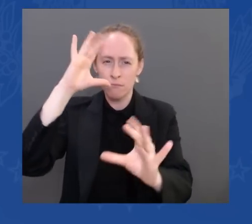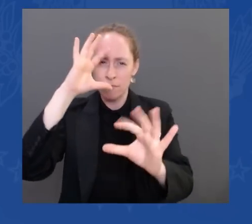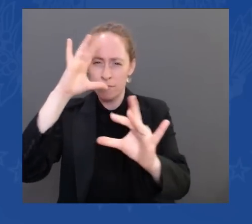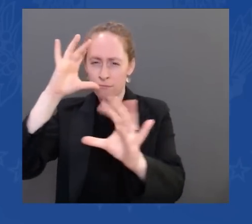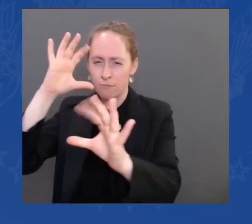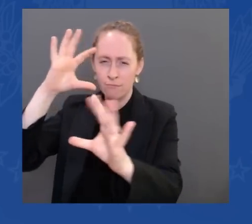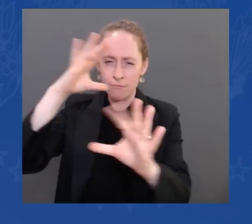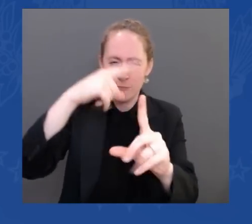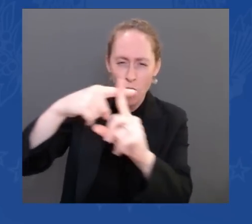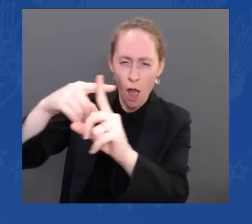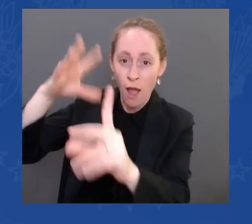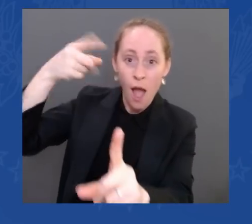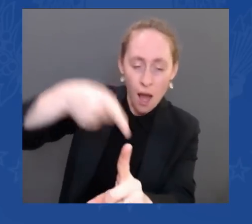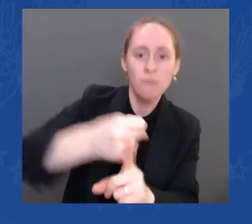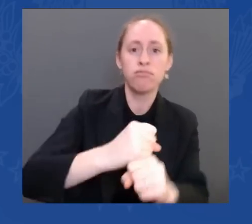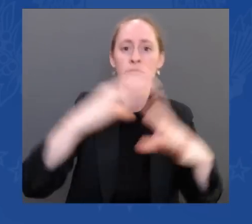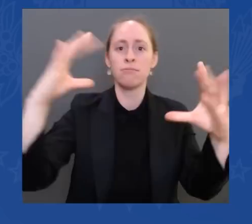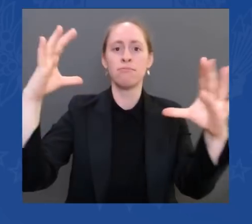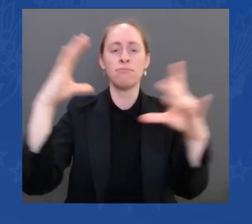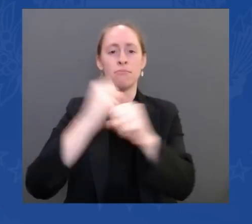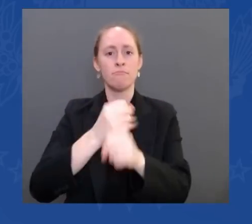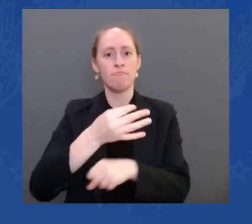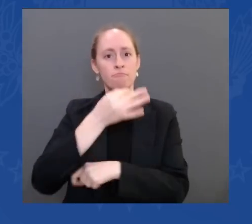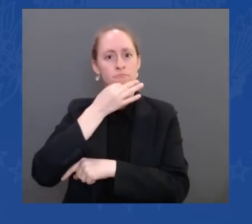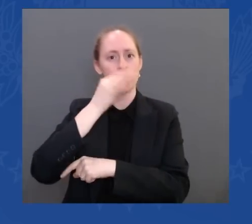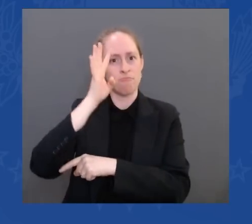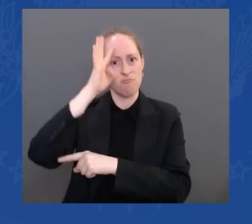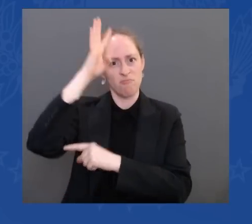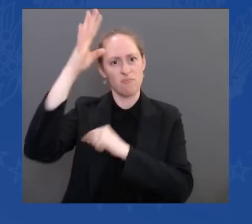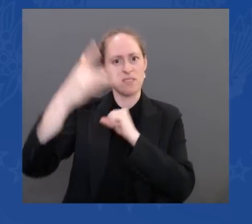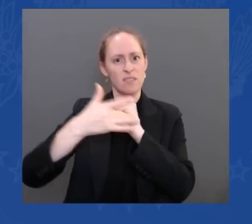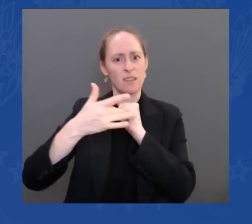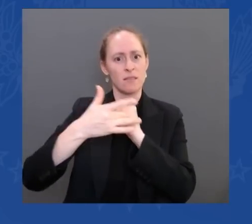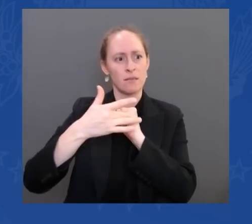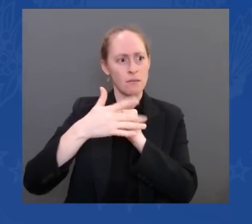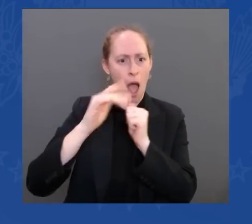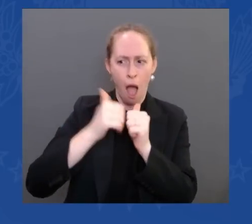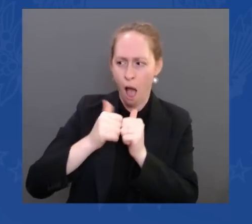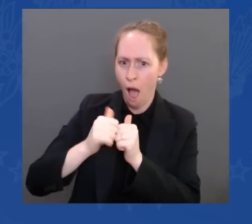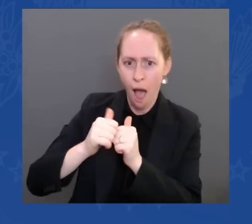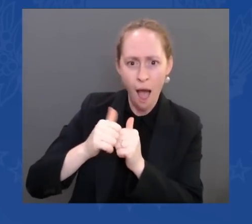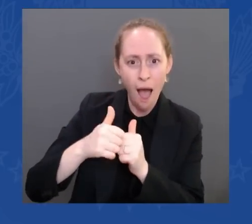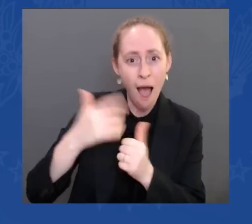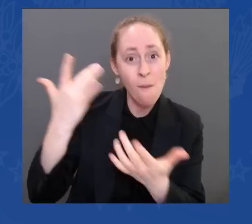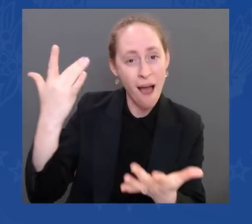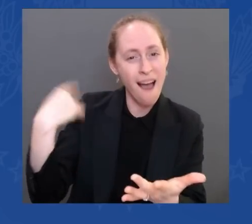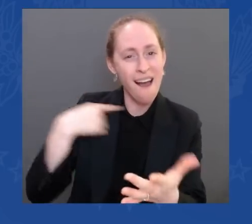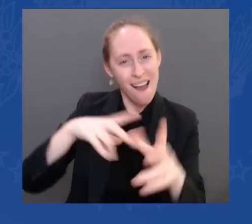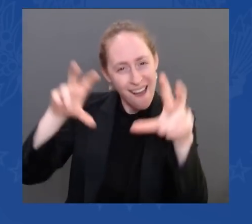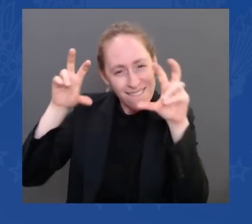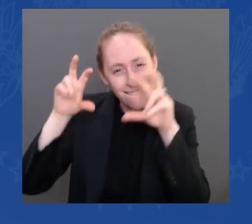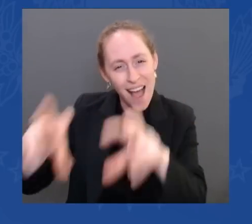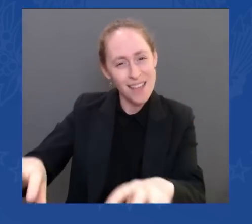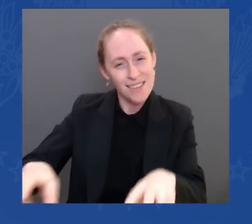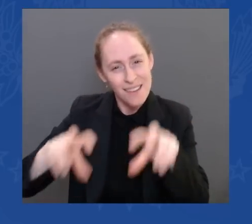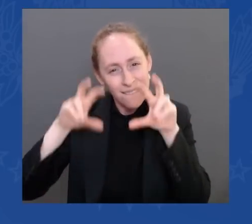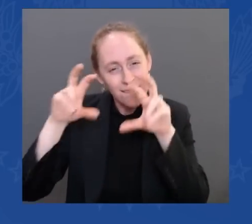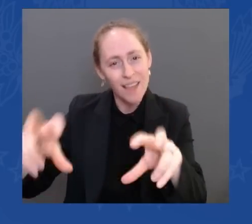in federal research and development investment. And it should create [jobs] and support entire families, and expand U.S. manufacturing